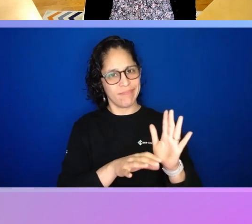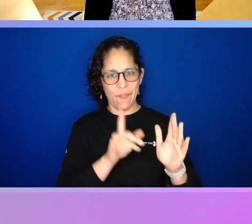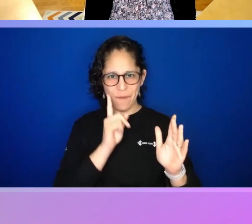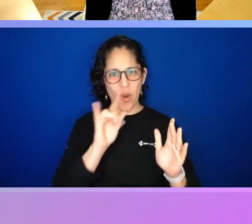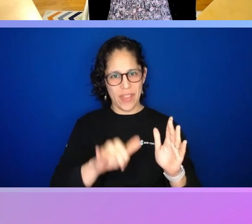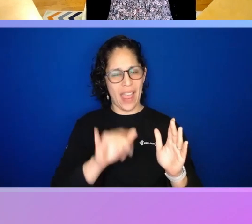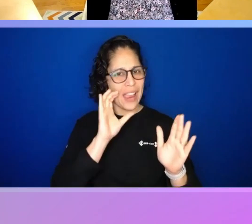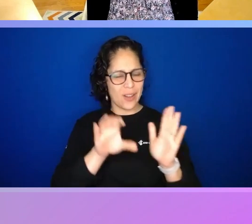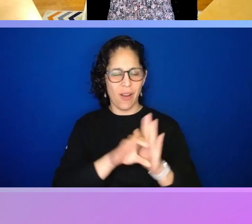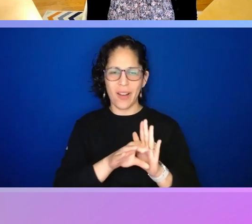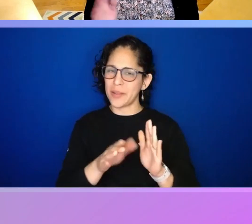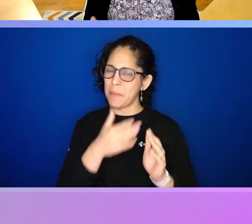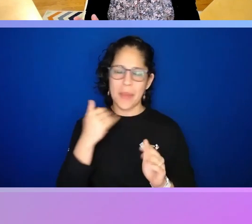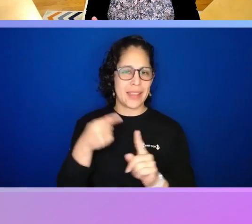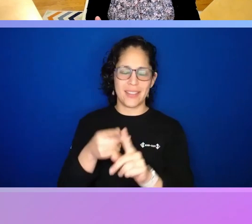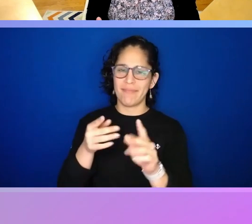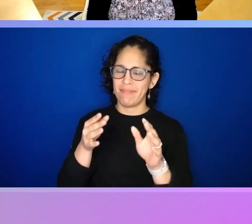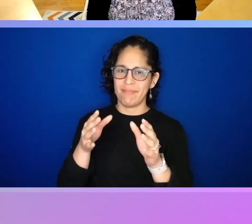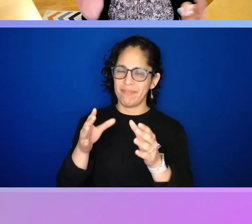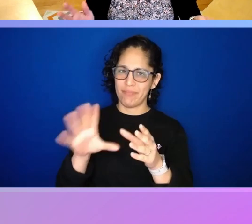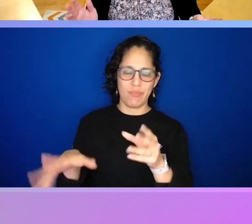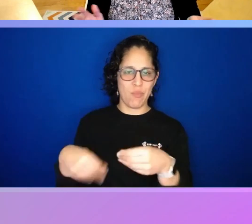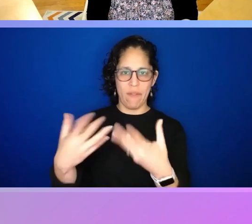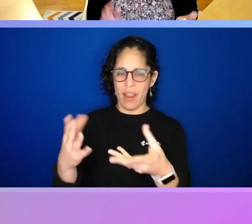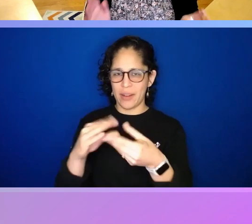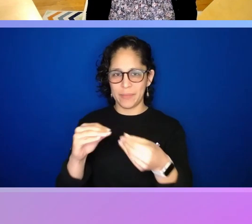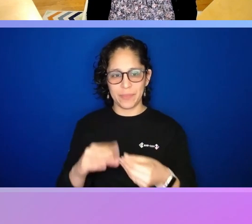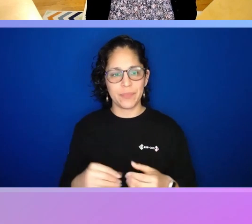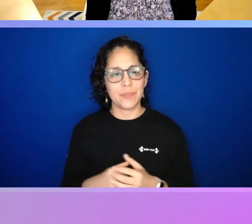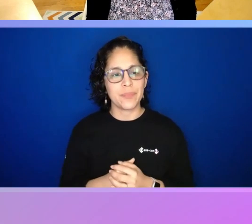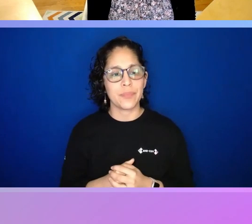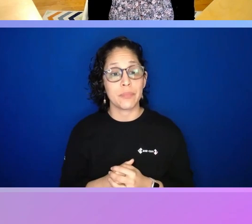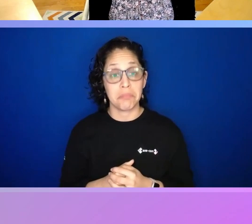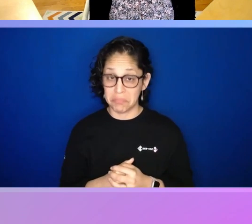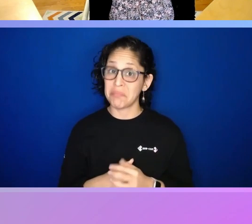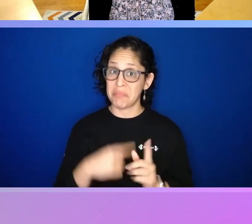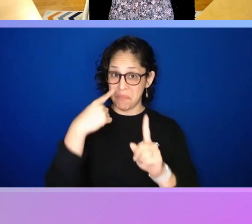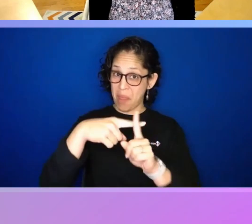particular coding technique. I think that sometimes the constraint of the environment or some considerations that